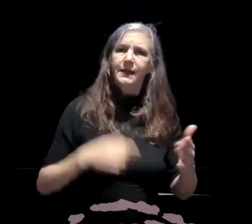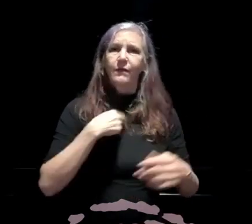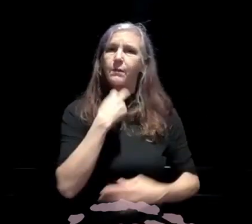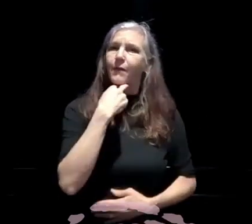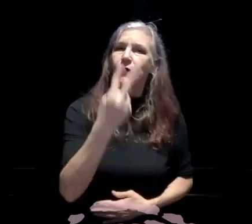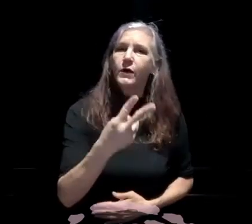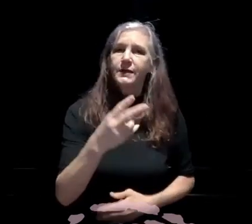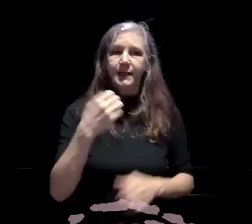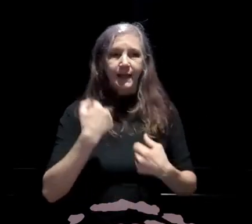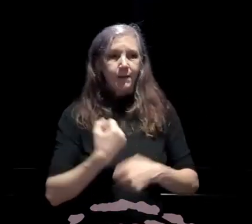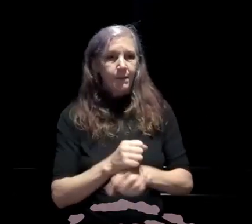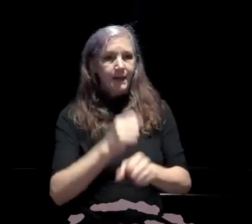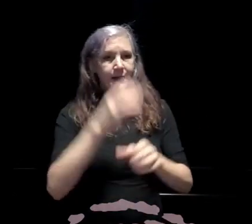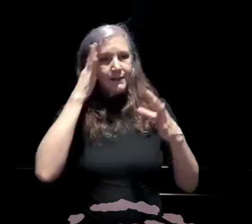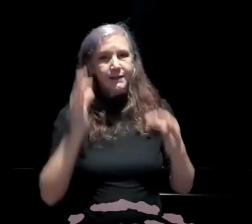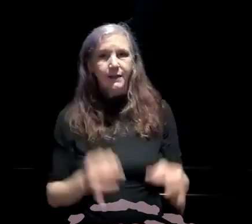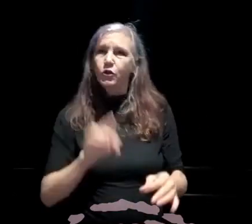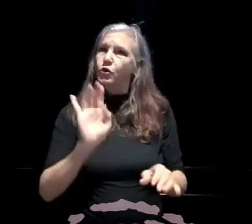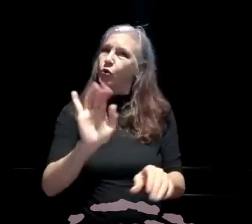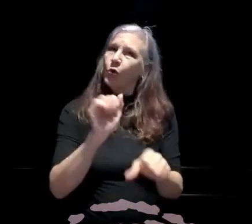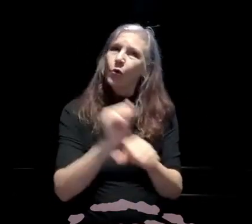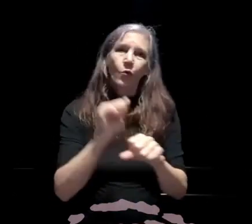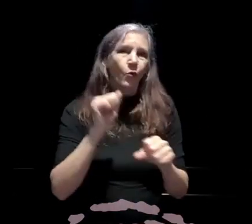Your work is truly transformative. Let us acknowledge the importance of empowering our students with disabilities.